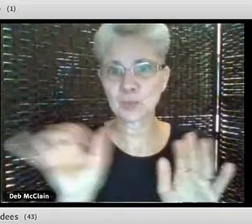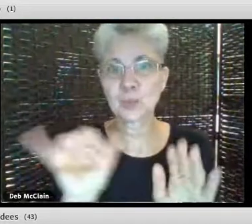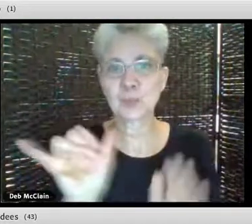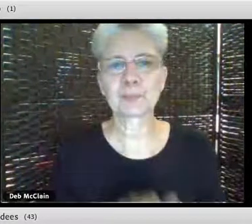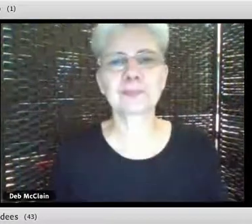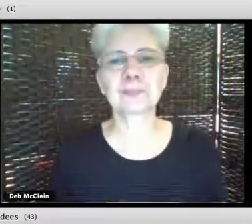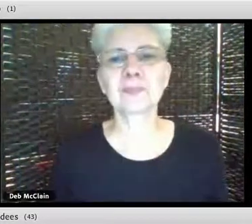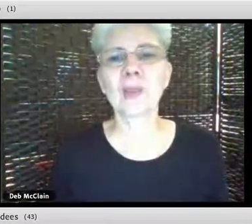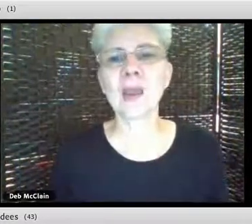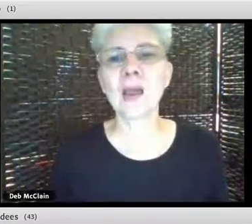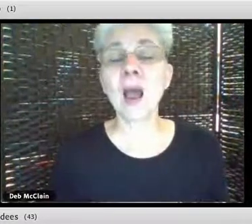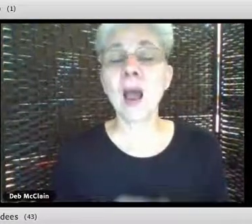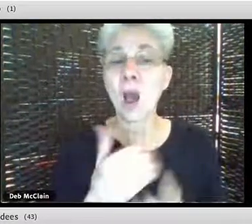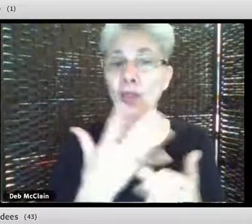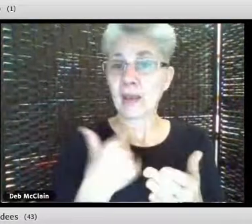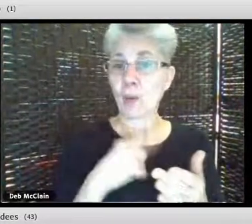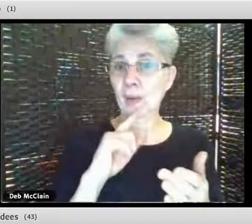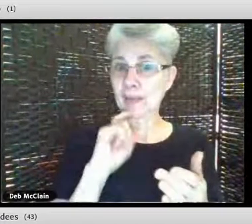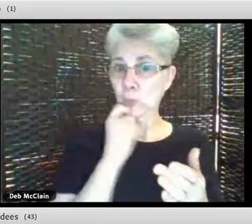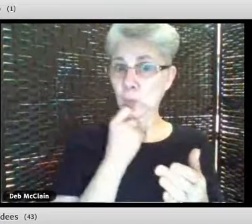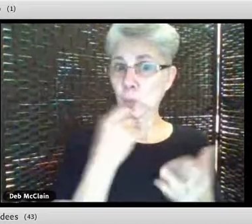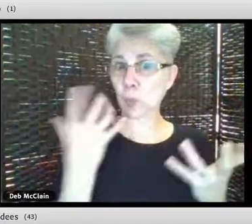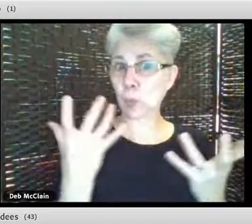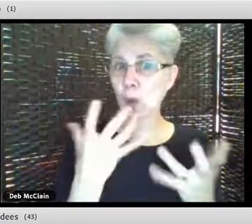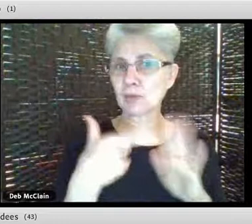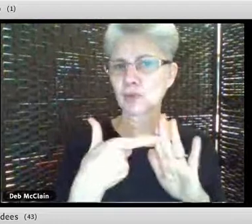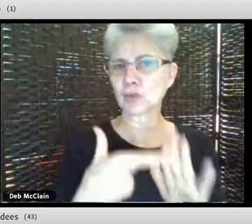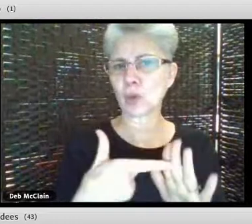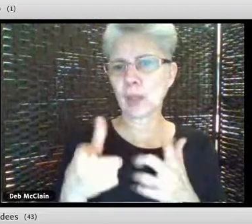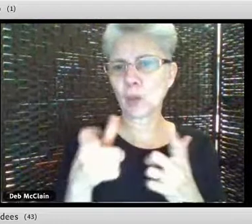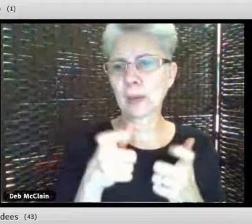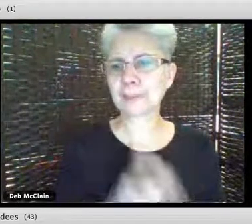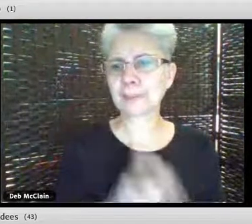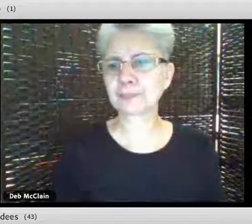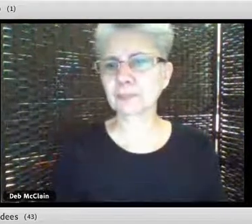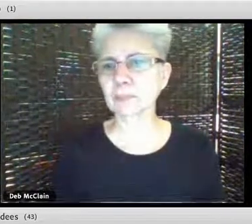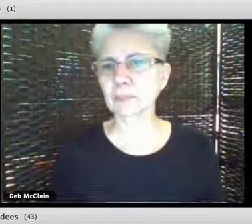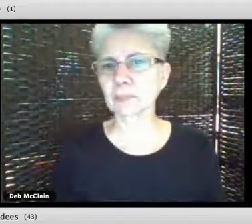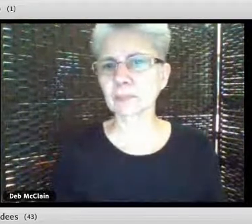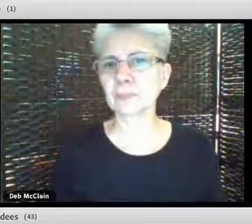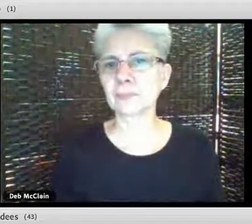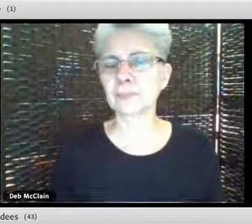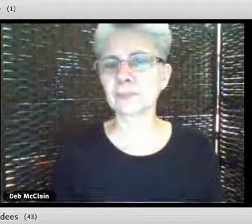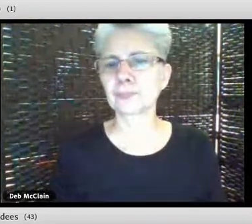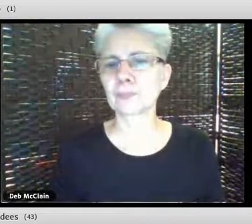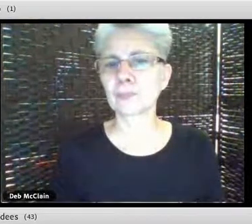and put them in here as well, which is fantastic. The other thing that I think is really cool --